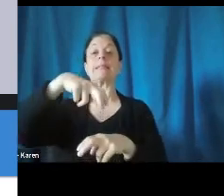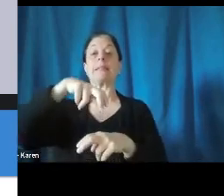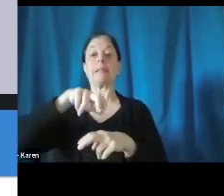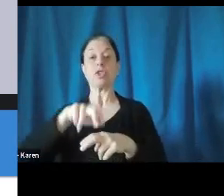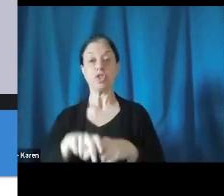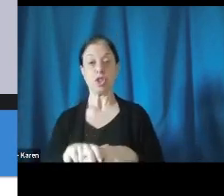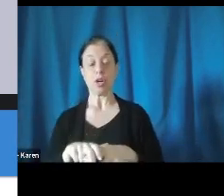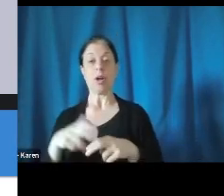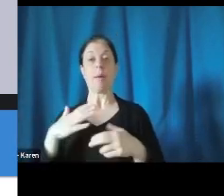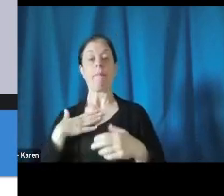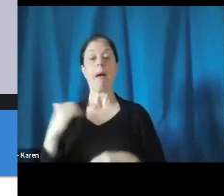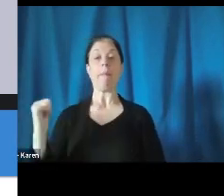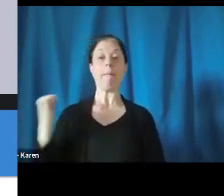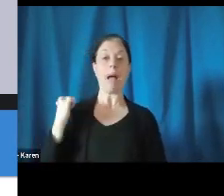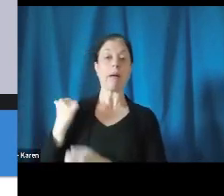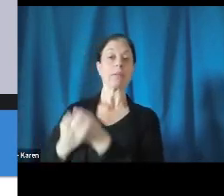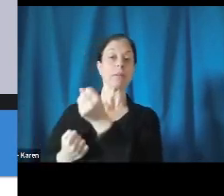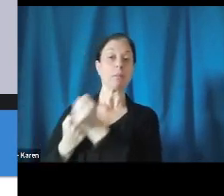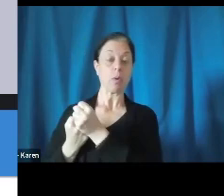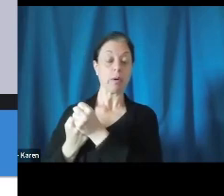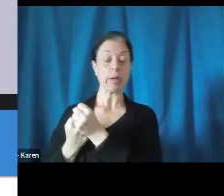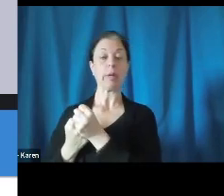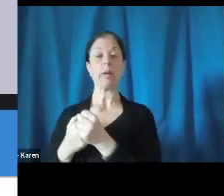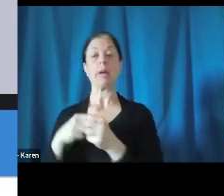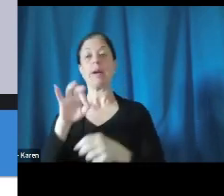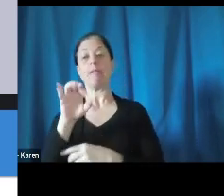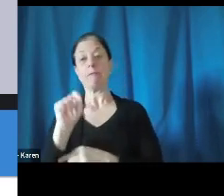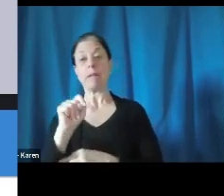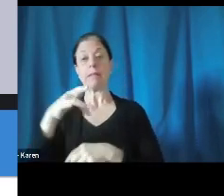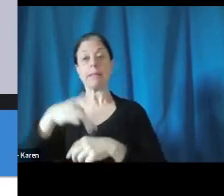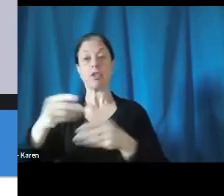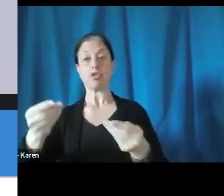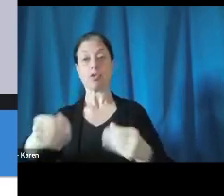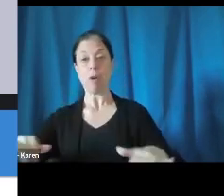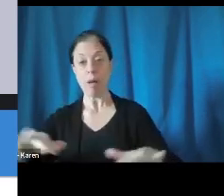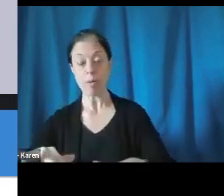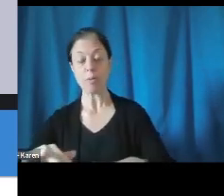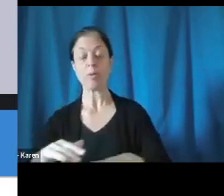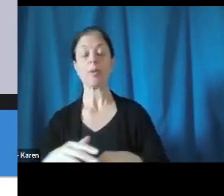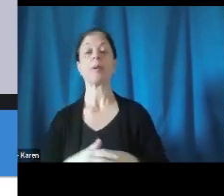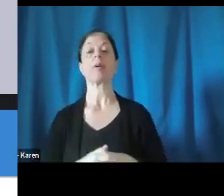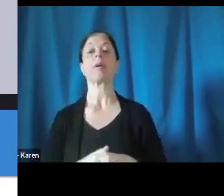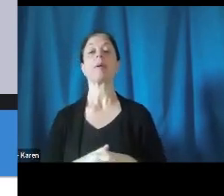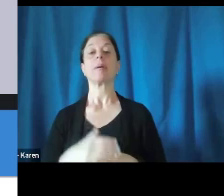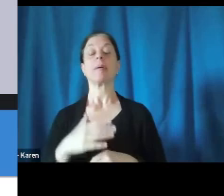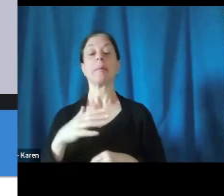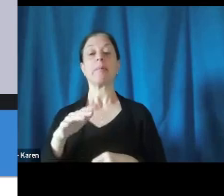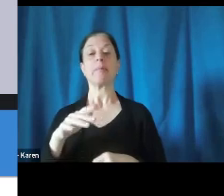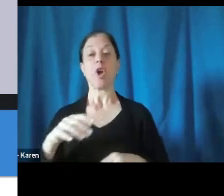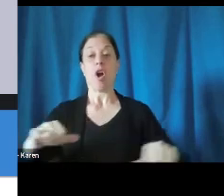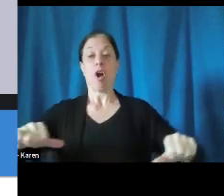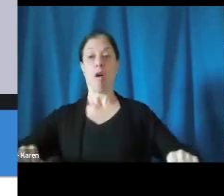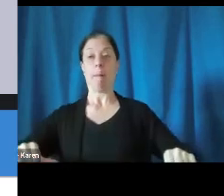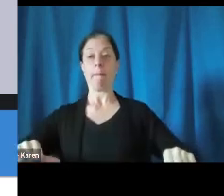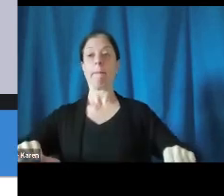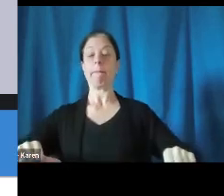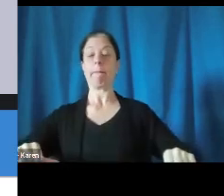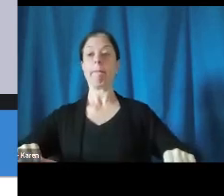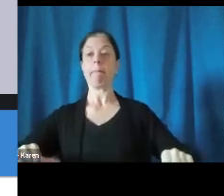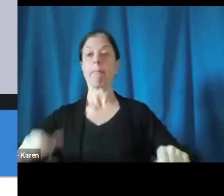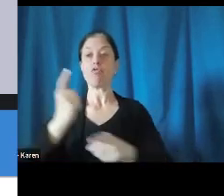not the most comfortable chair with the materials but just the fact of sitting in this chair and having my back be supported and having my feet touch the